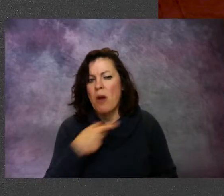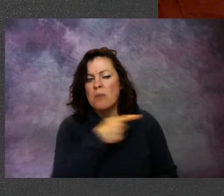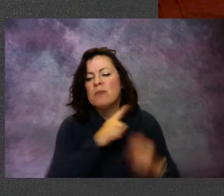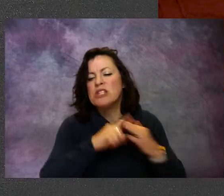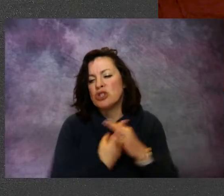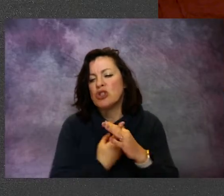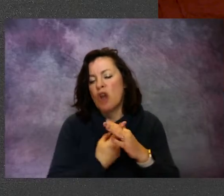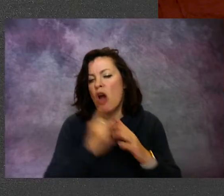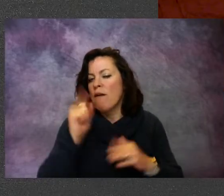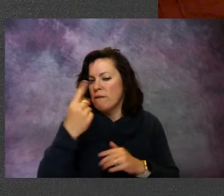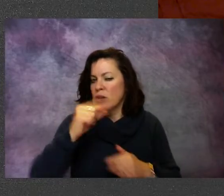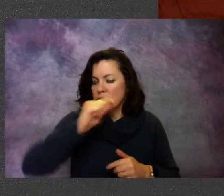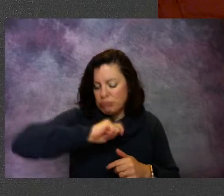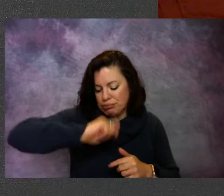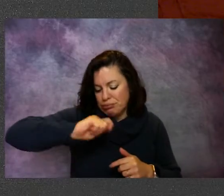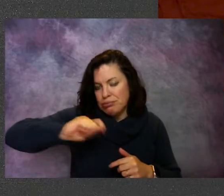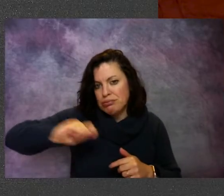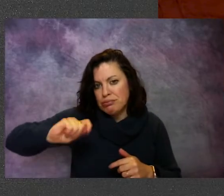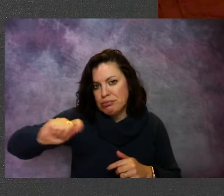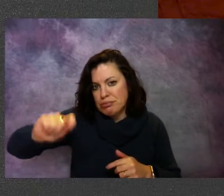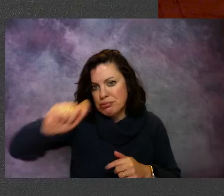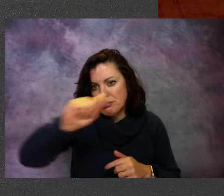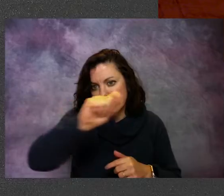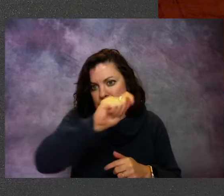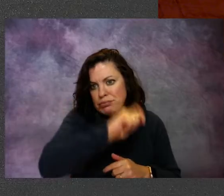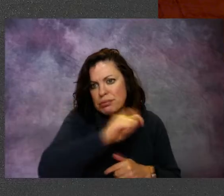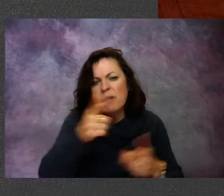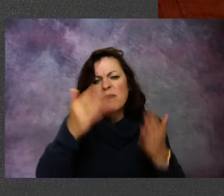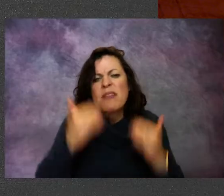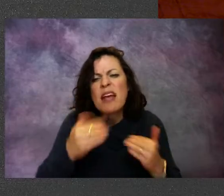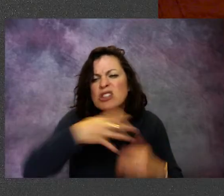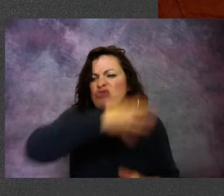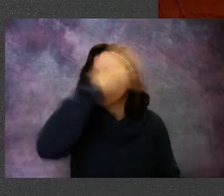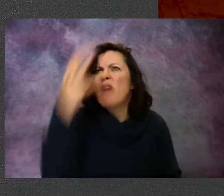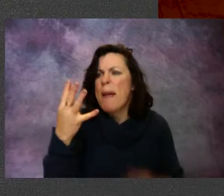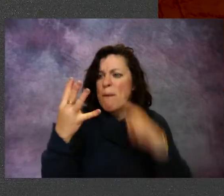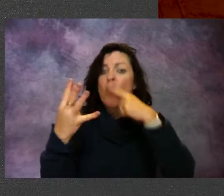Now, do you know what the next color in the rainbow is?